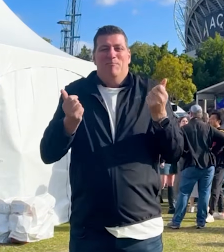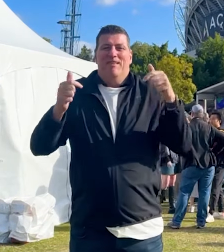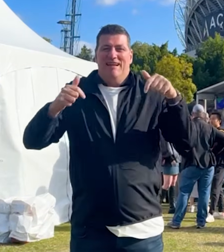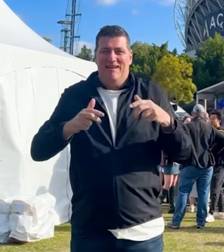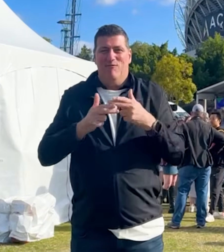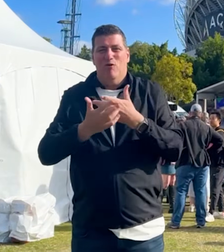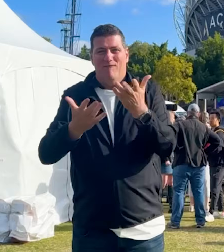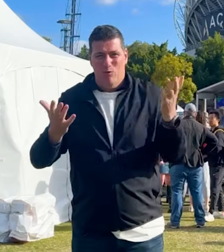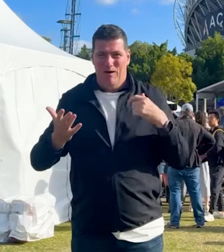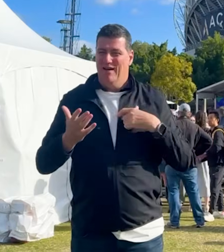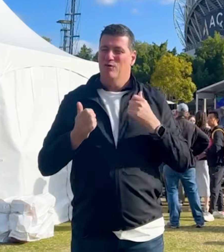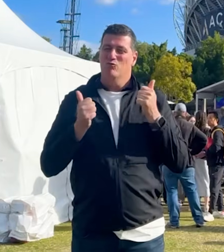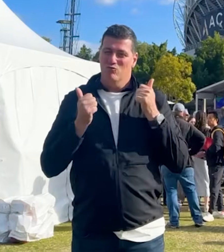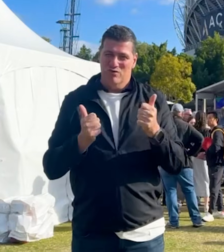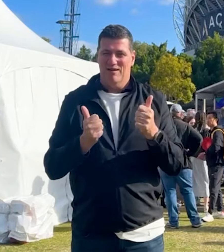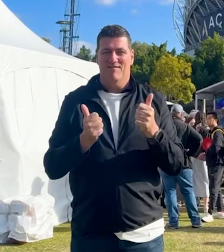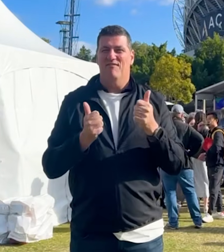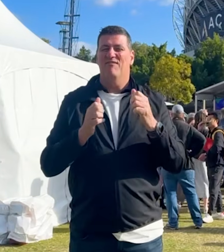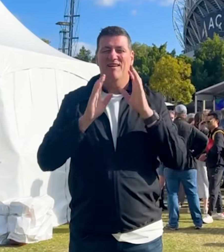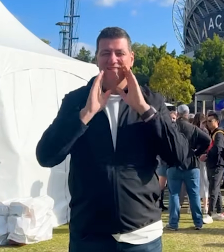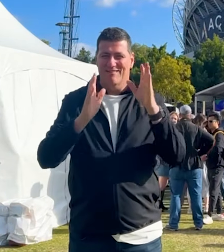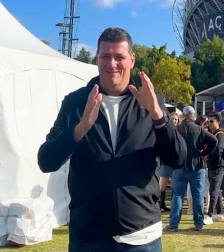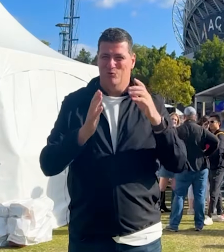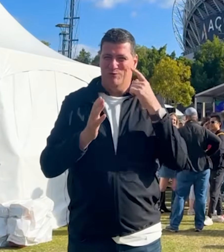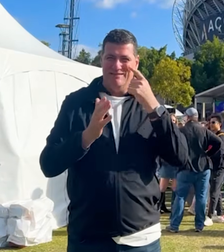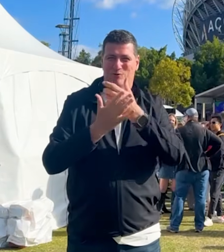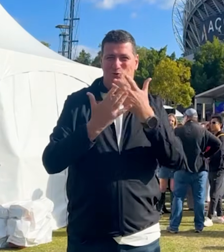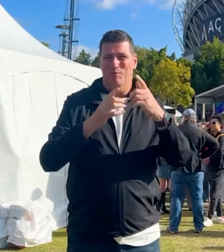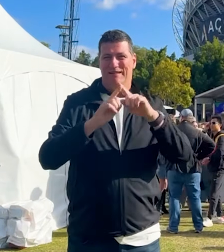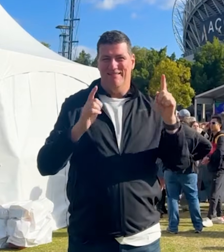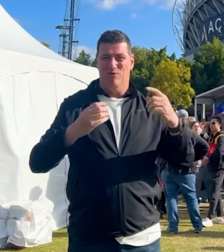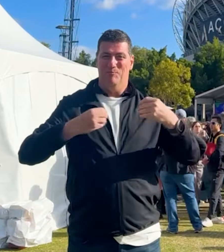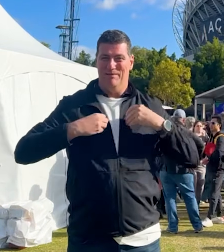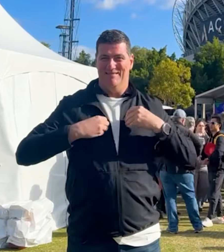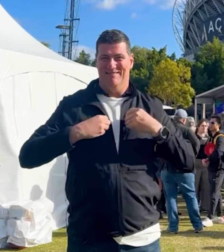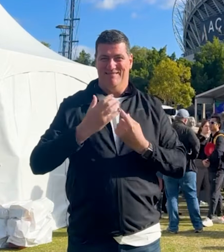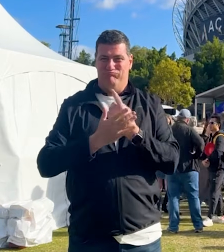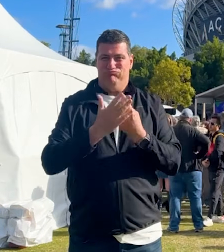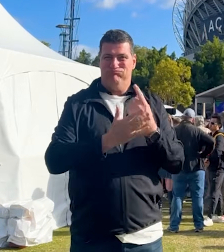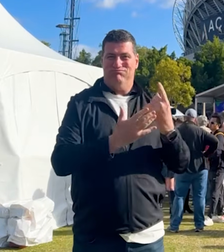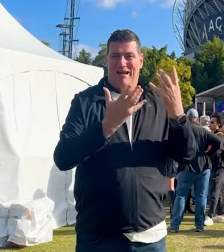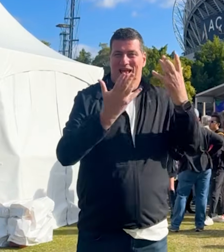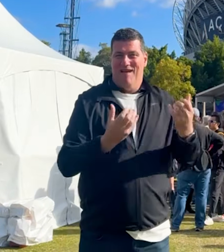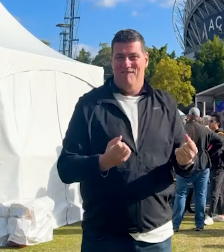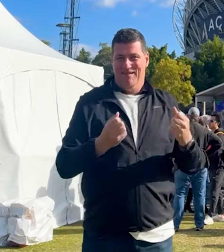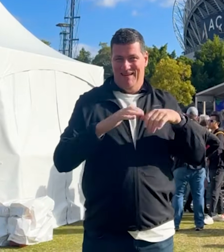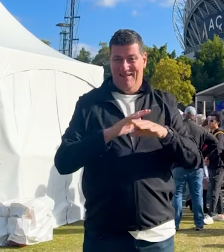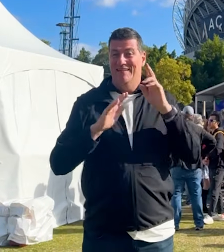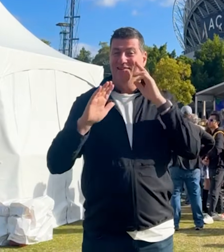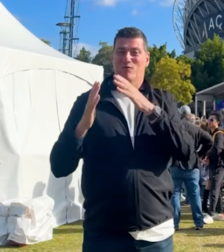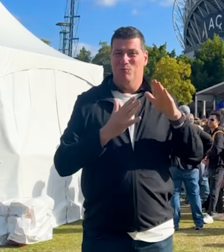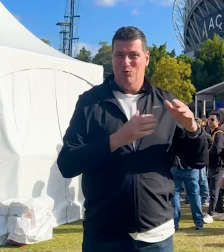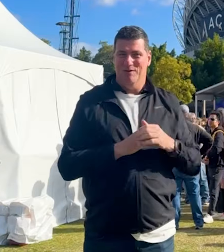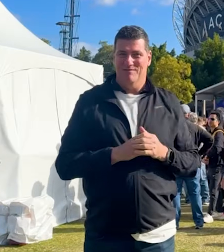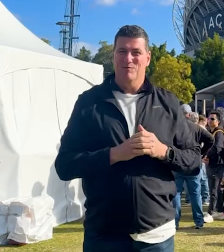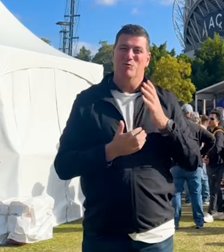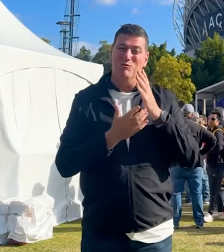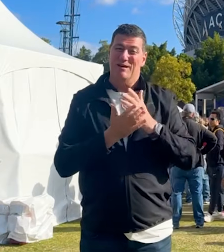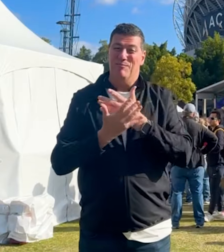There is something here for everyone. It's fantastic to see so many businesses in the Deaf community.